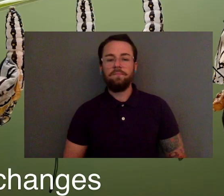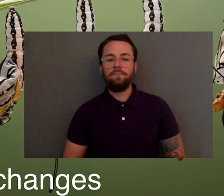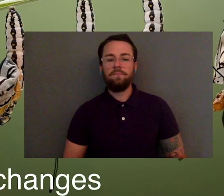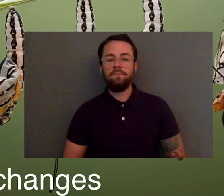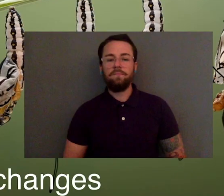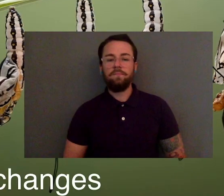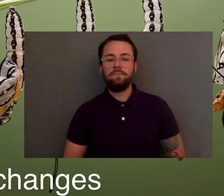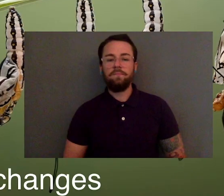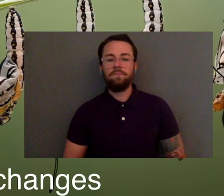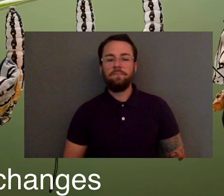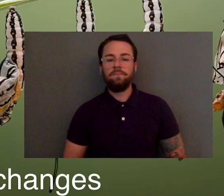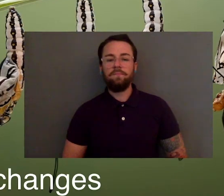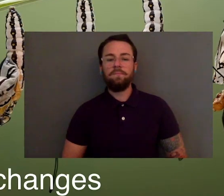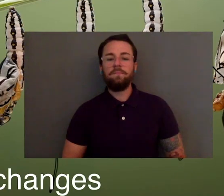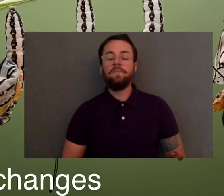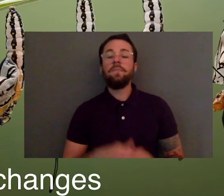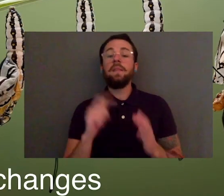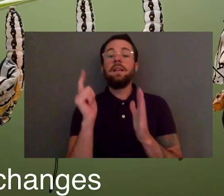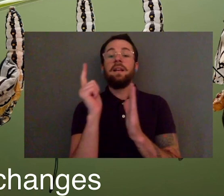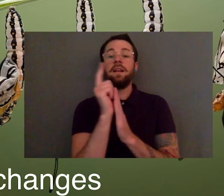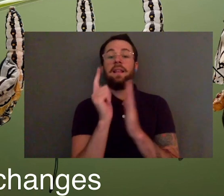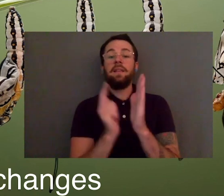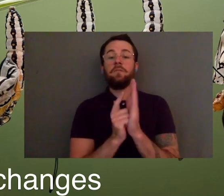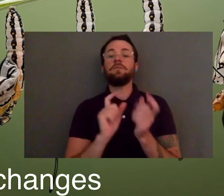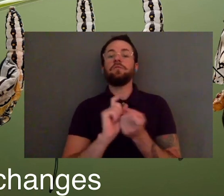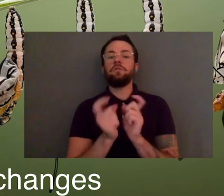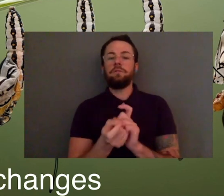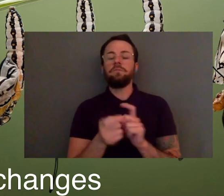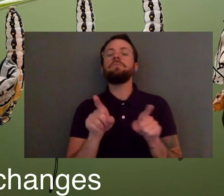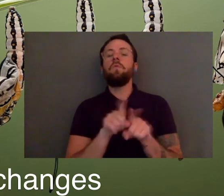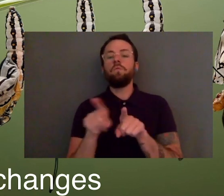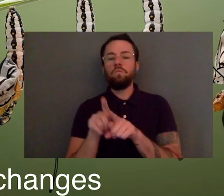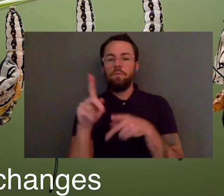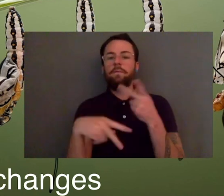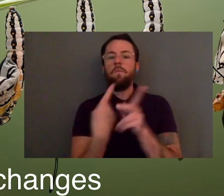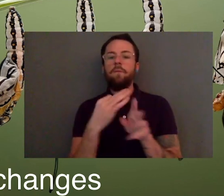And so that is one type of social change.